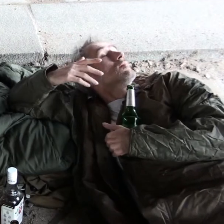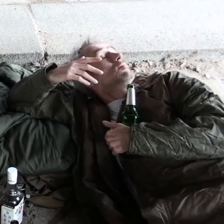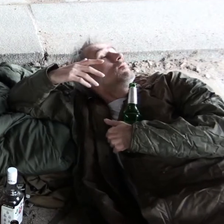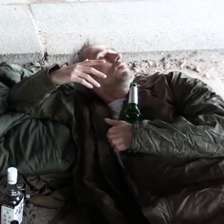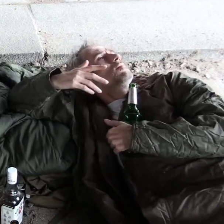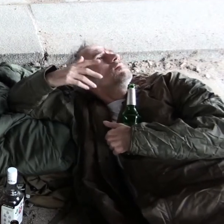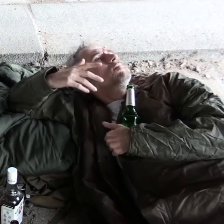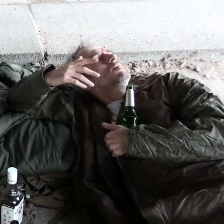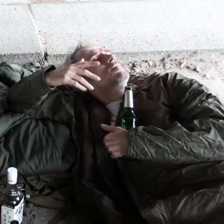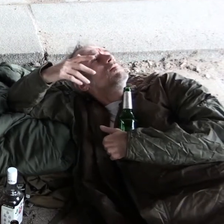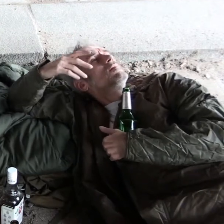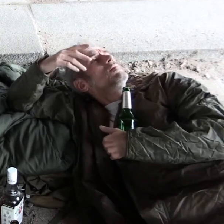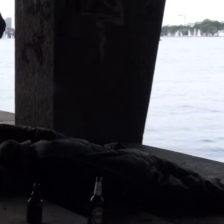Hm, what?